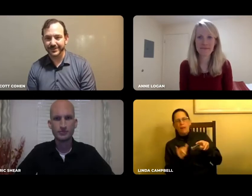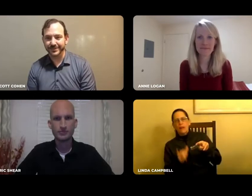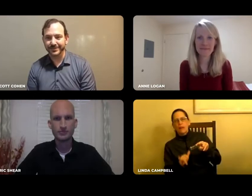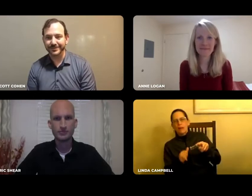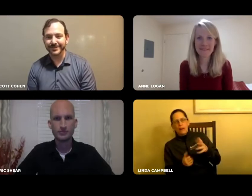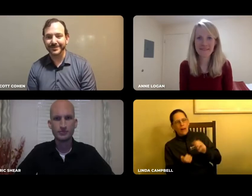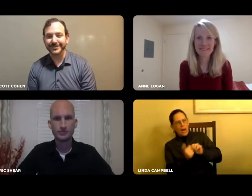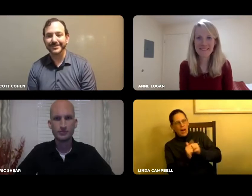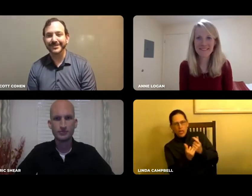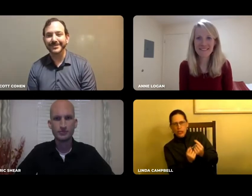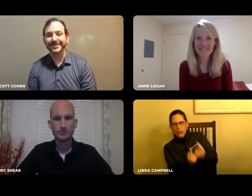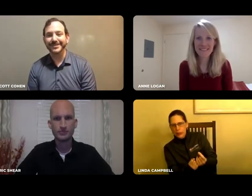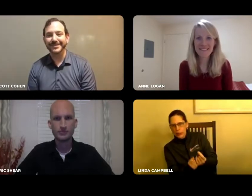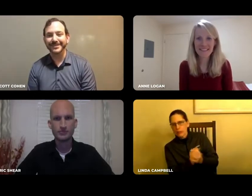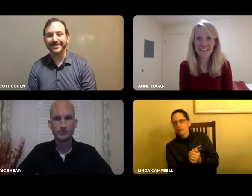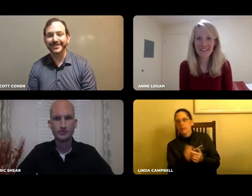By reading things I'd learn from doing it I'd learn.